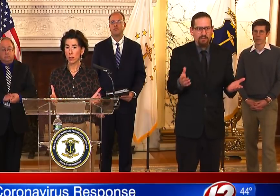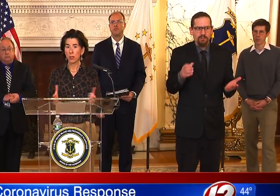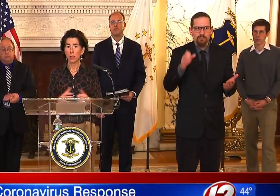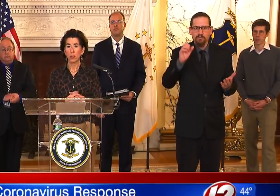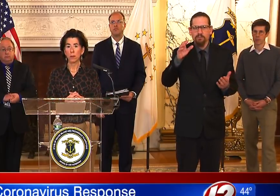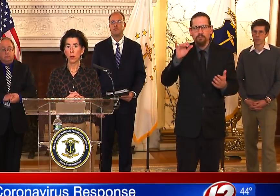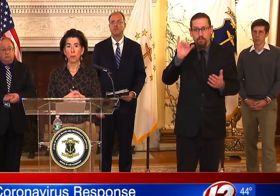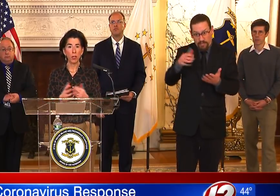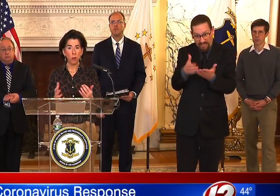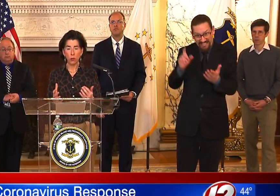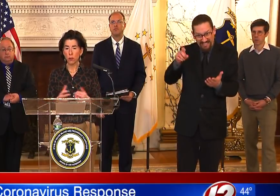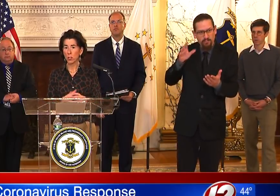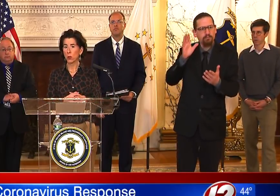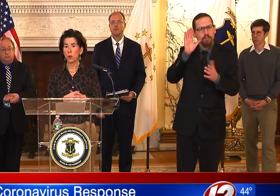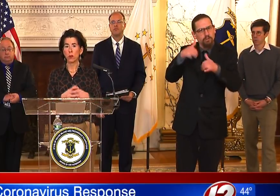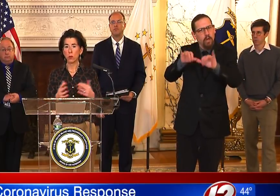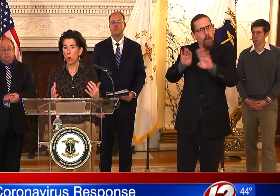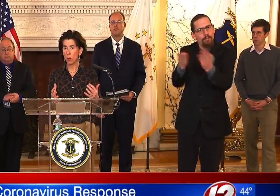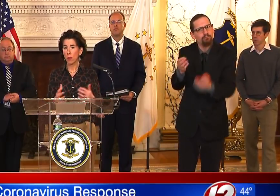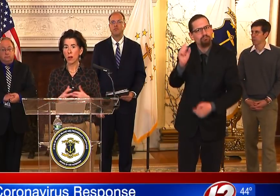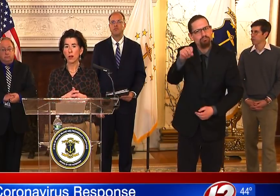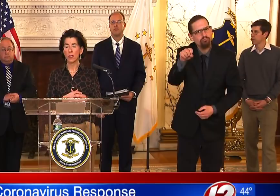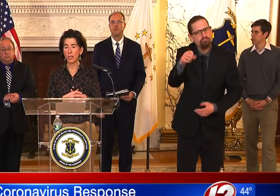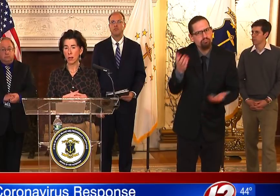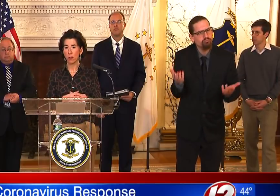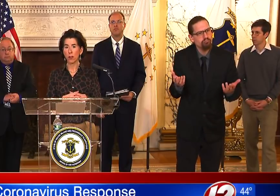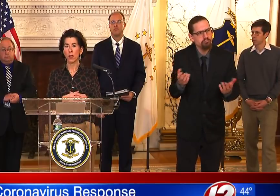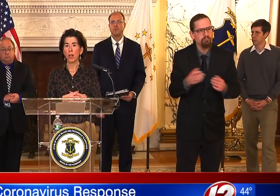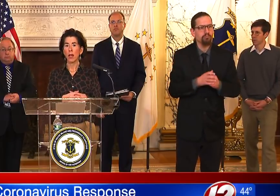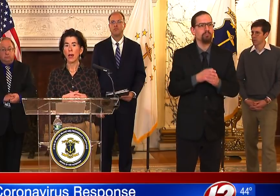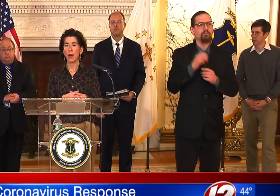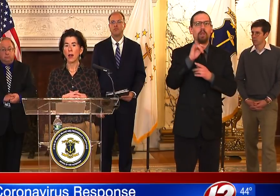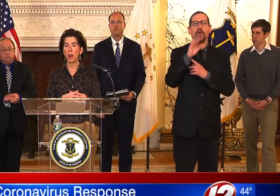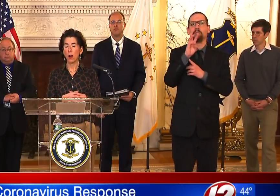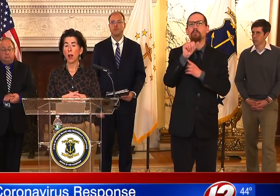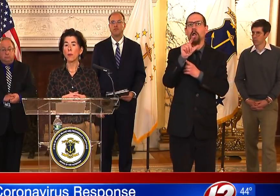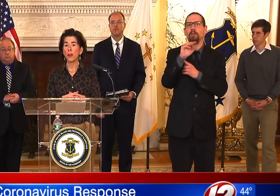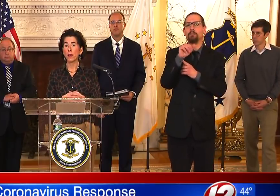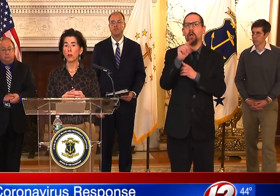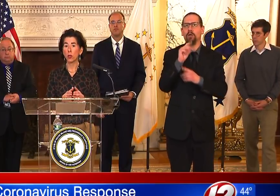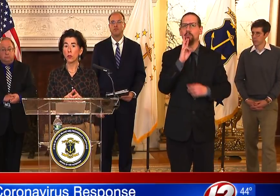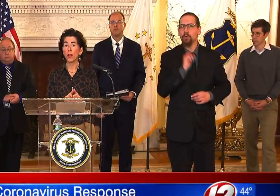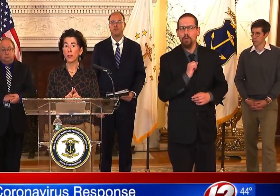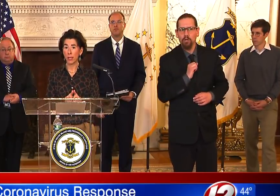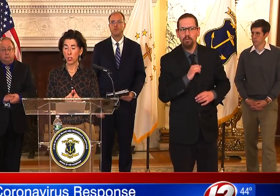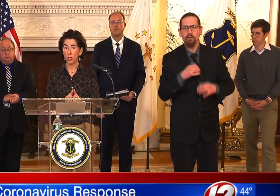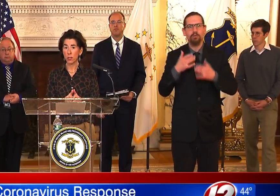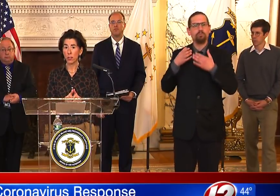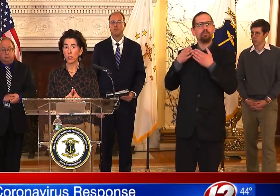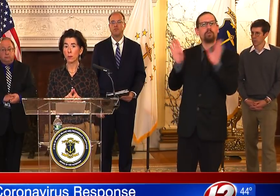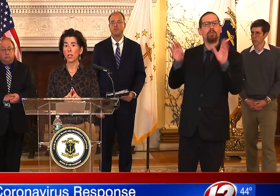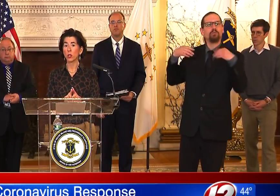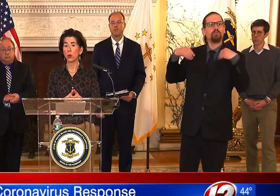SUPPLIES REMAIN OPEN. THE BIGGEST OF THOSE STORES COME